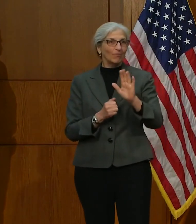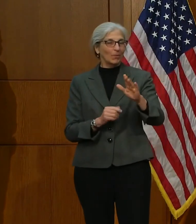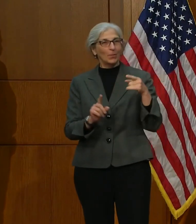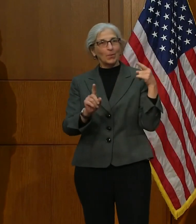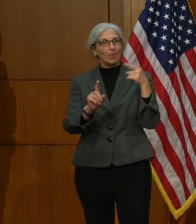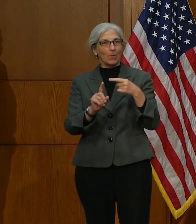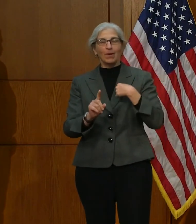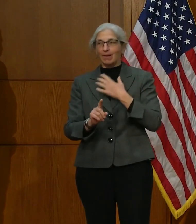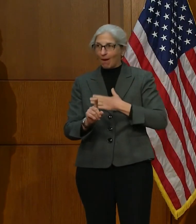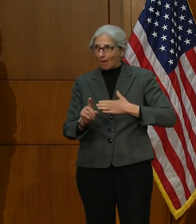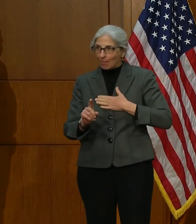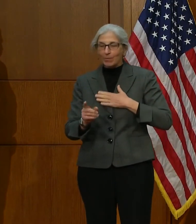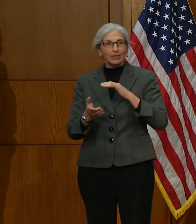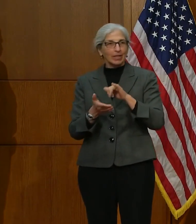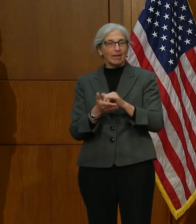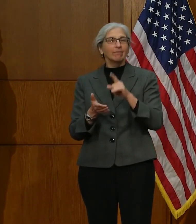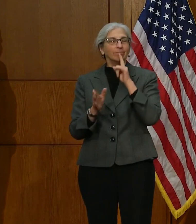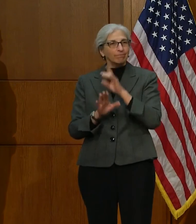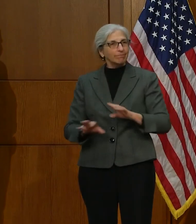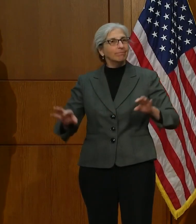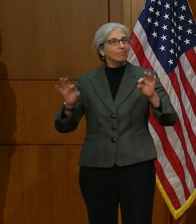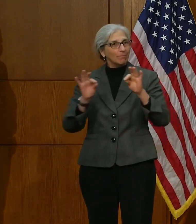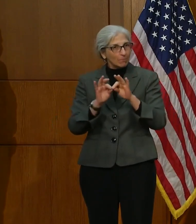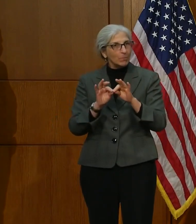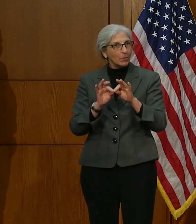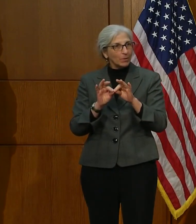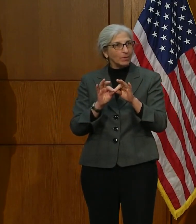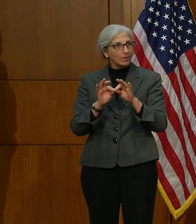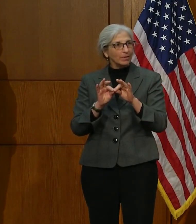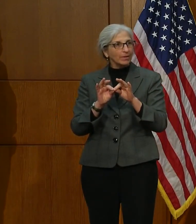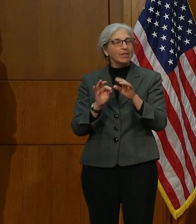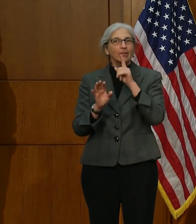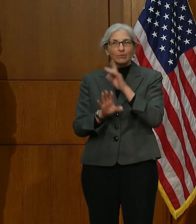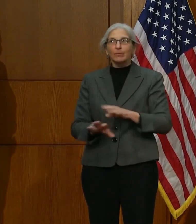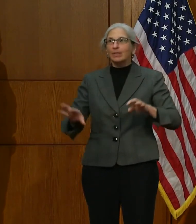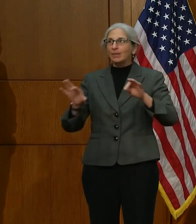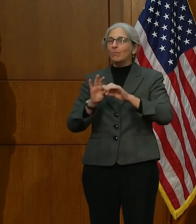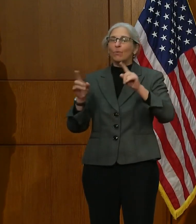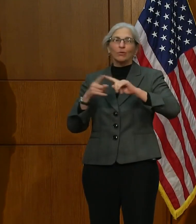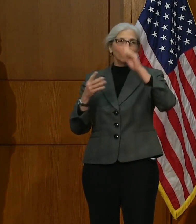UP HERE, SO NO, WE WOULD. I THINK IT'S TO YOUR POINT AND. I